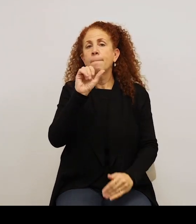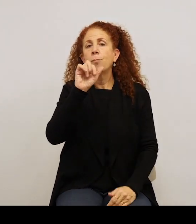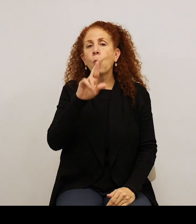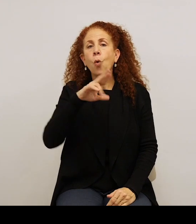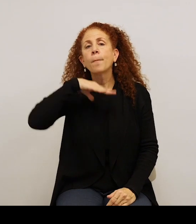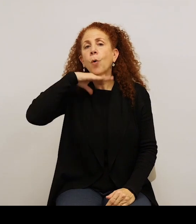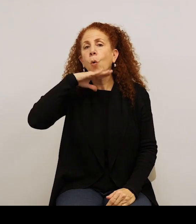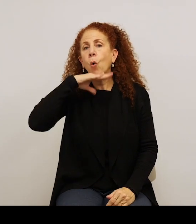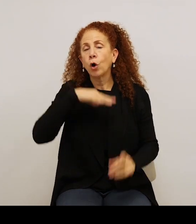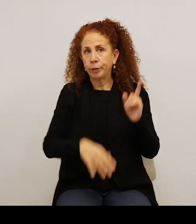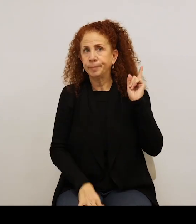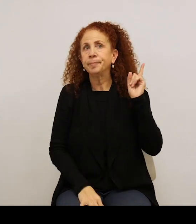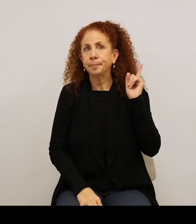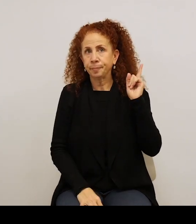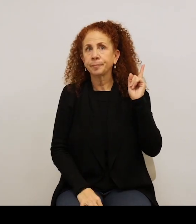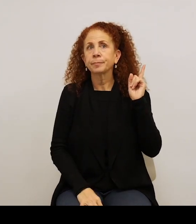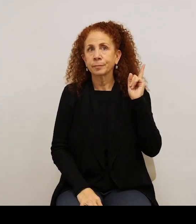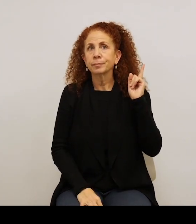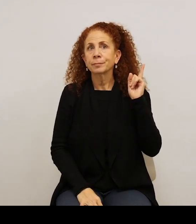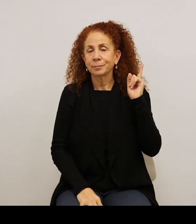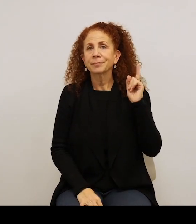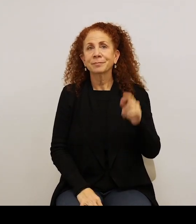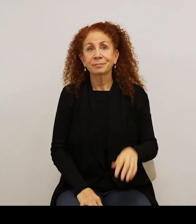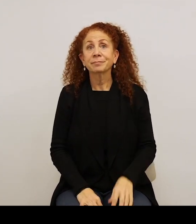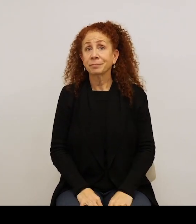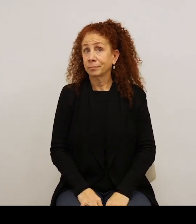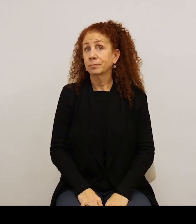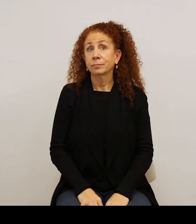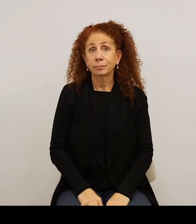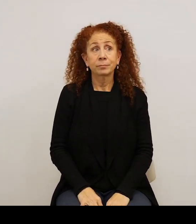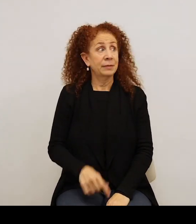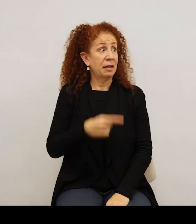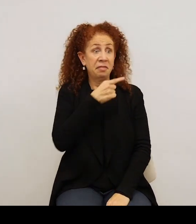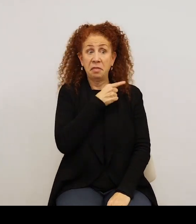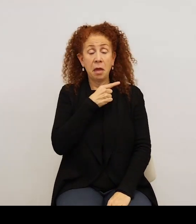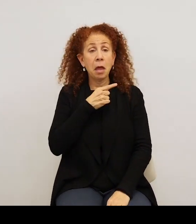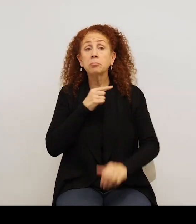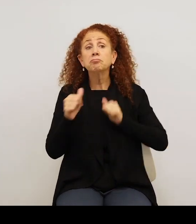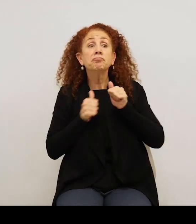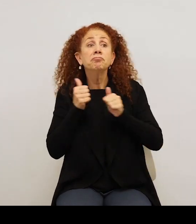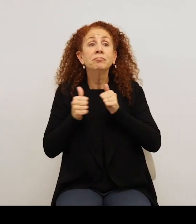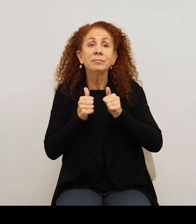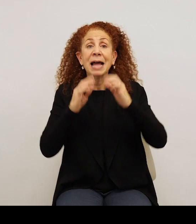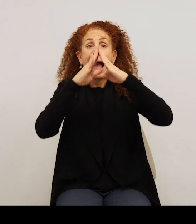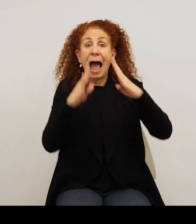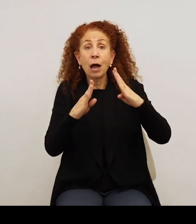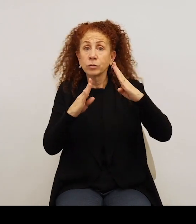who like to go all the way close to houses.